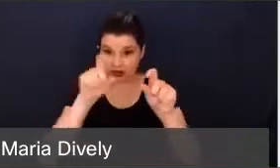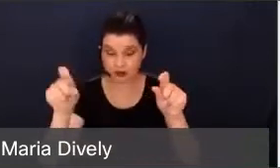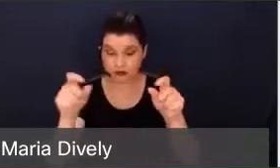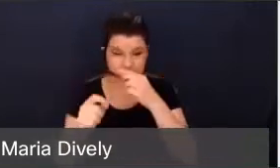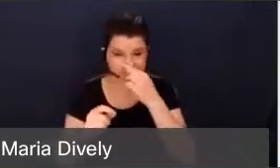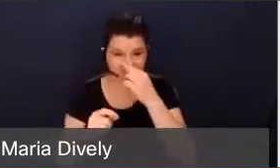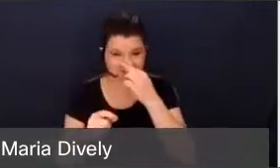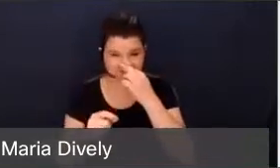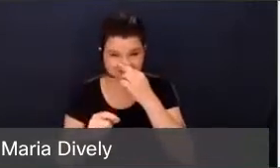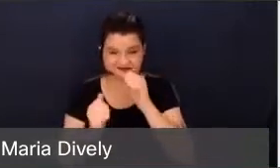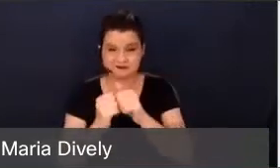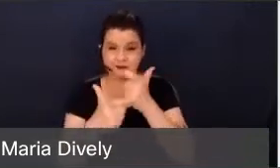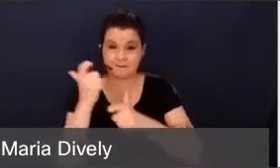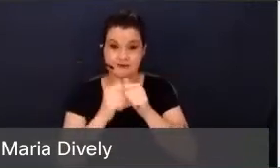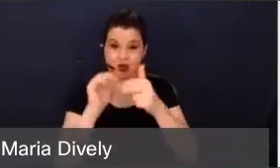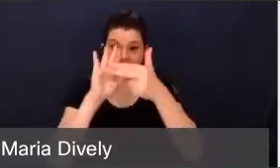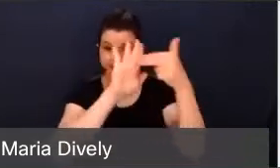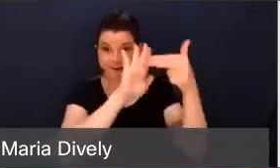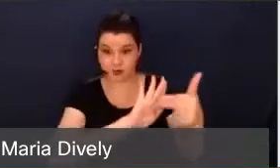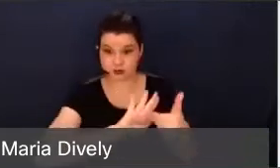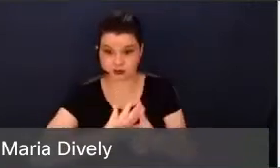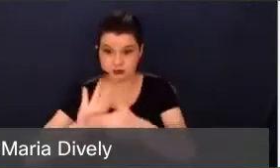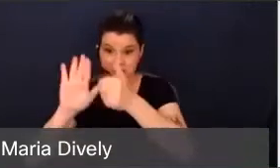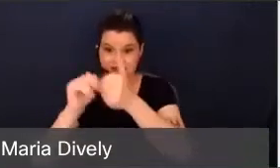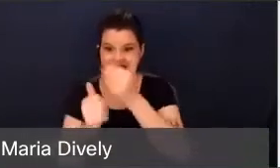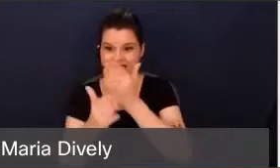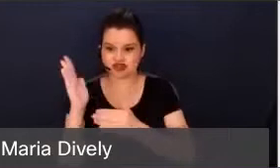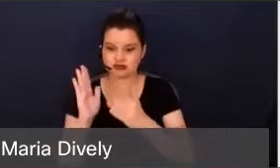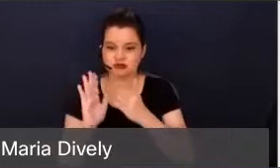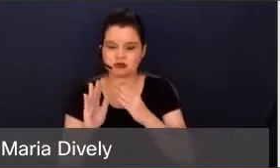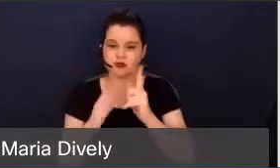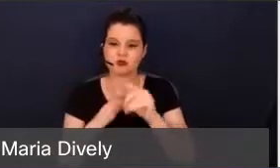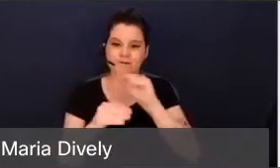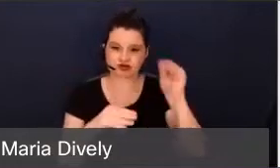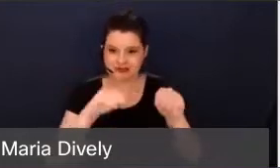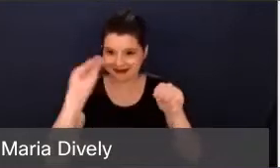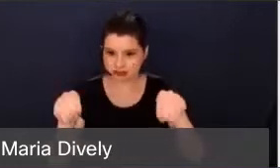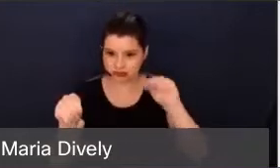the bigger labels on each piece of the pie, um, with percentages, which is a lot,